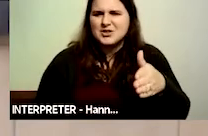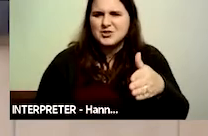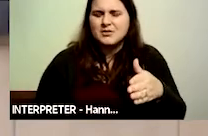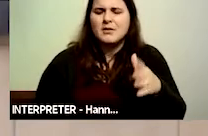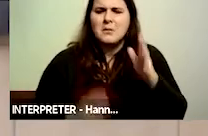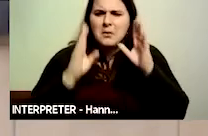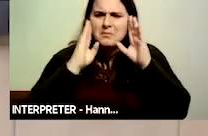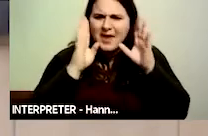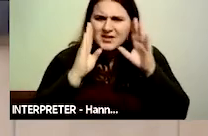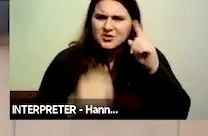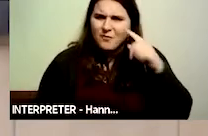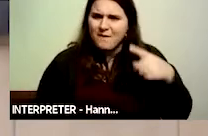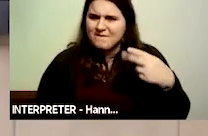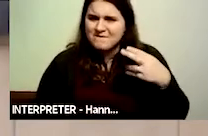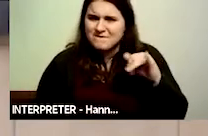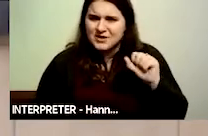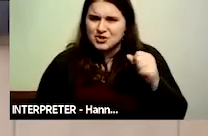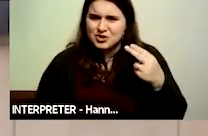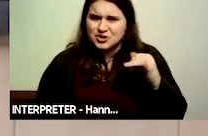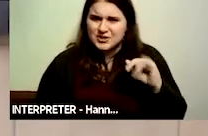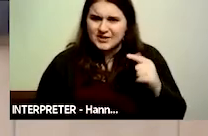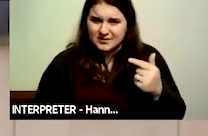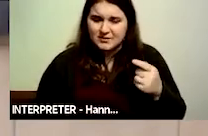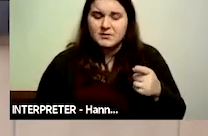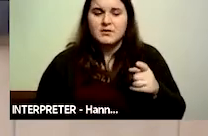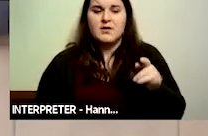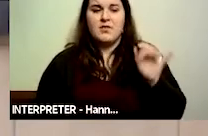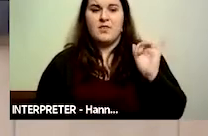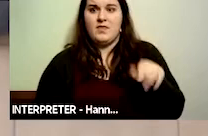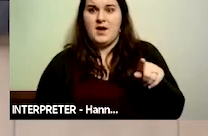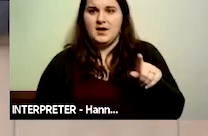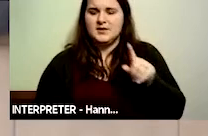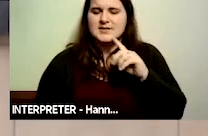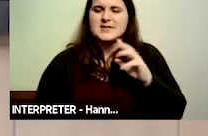Ben Woelk: But the specific thing that's here right now is the intro video to our